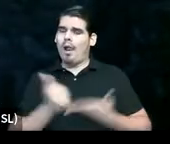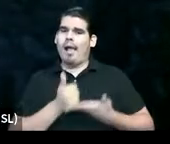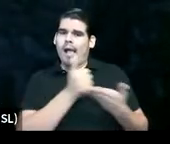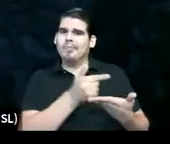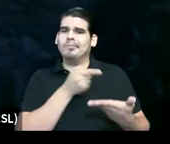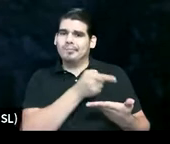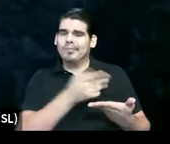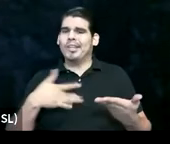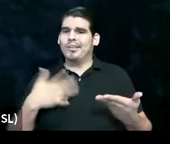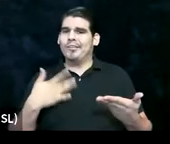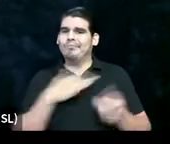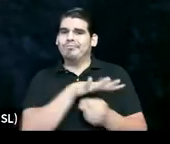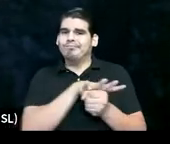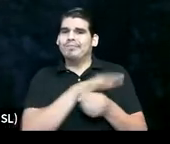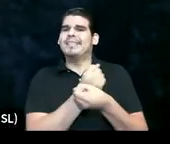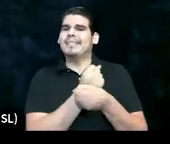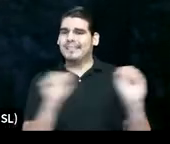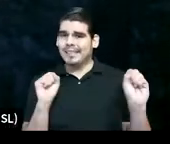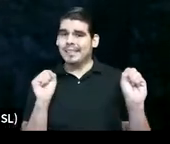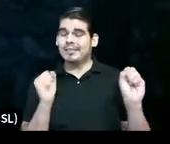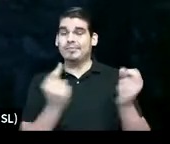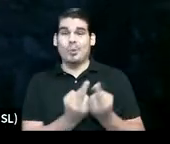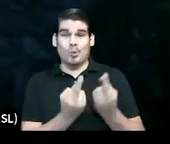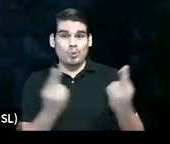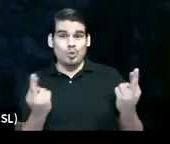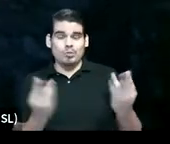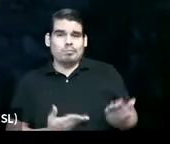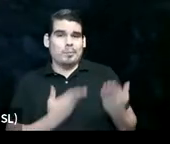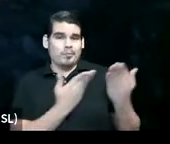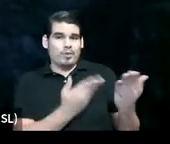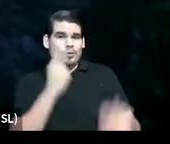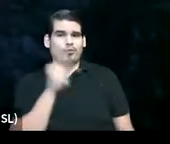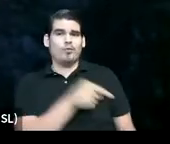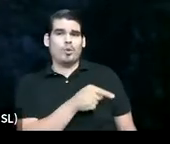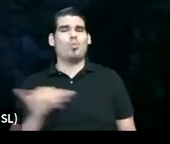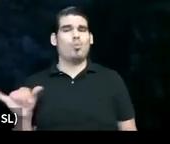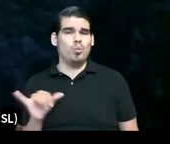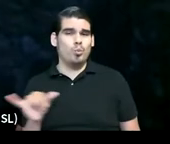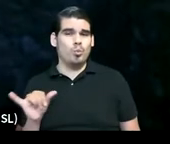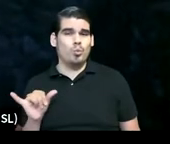I've communicated with the RAD of his region. We're going to have a meeting together to see if we can find anything else an Adult School offer him.